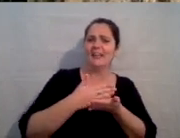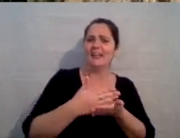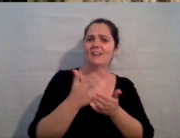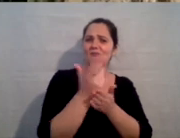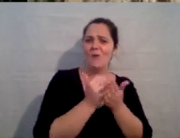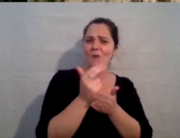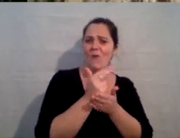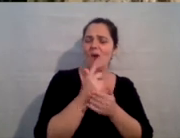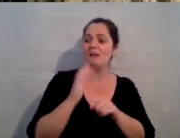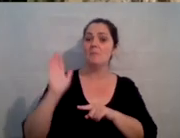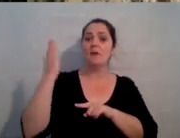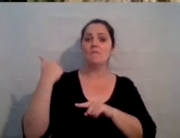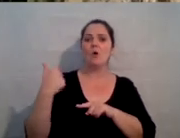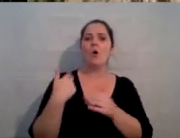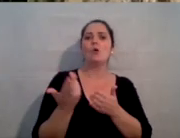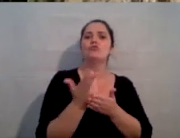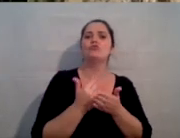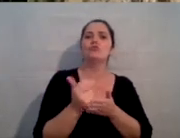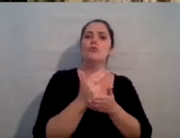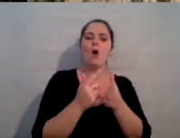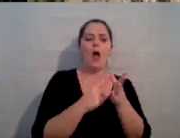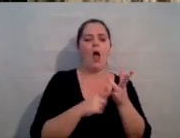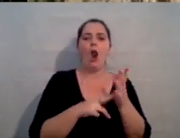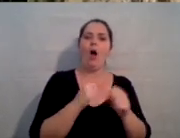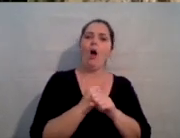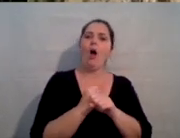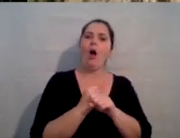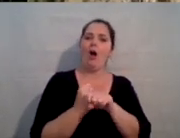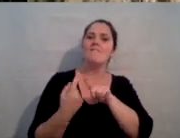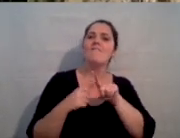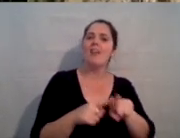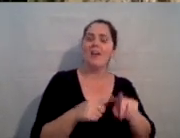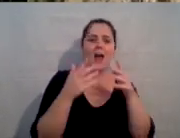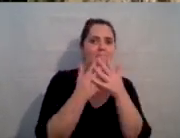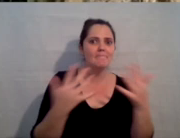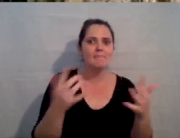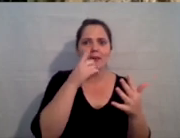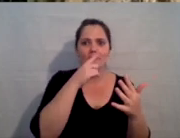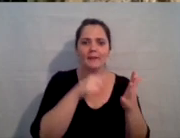June, so many people shared their drawing so many people tagged us in social media, people were sharing their drawings with